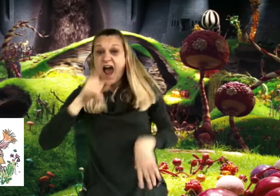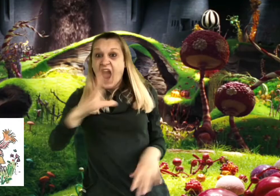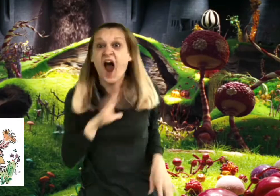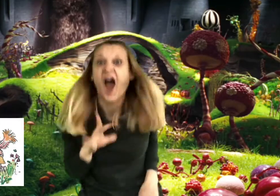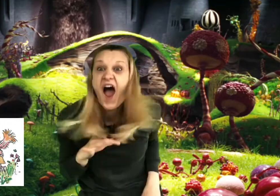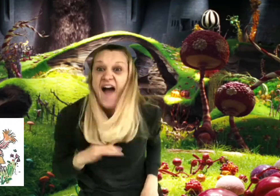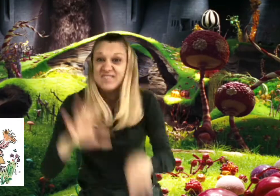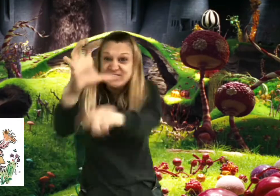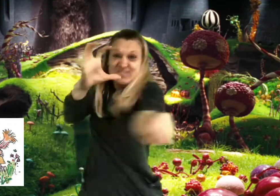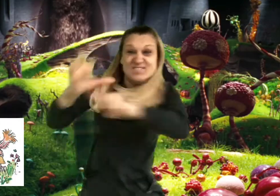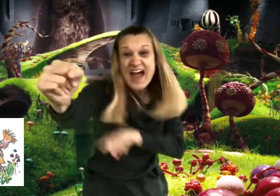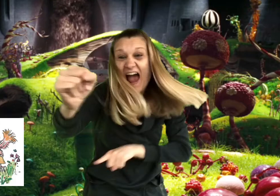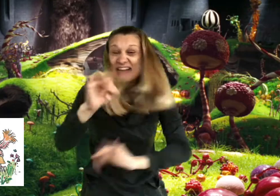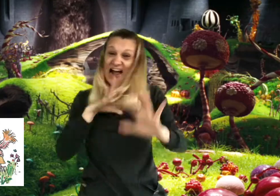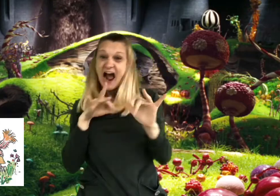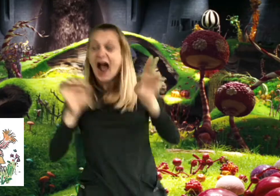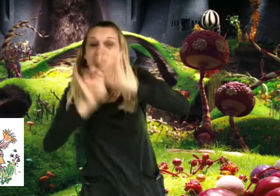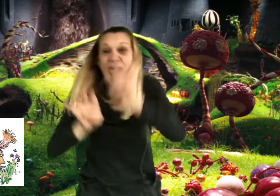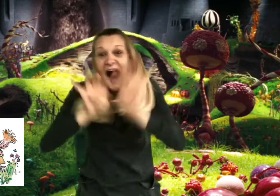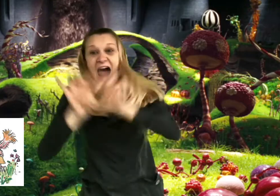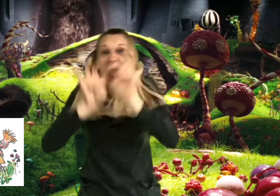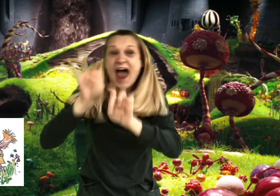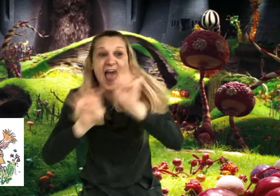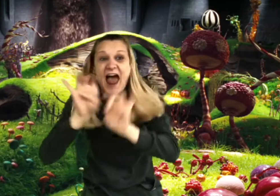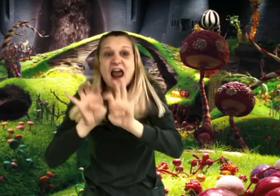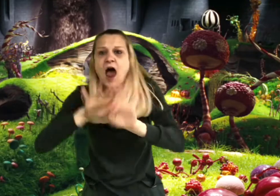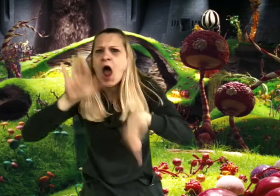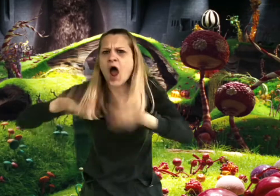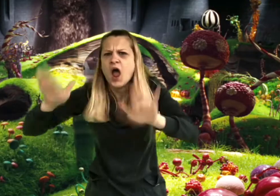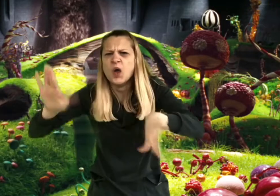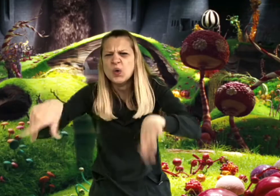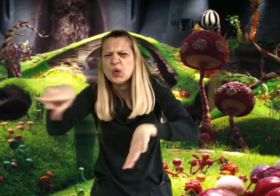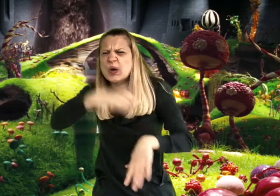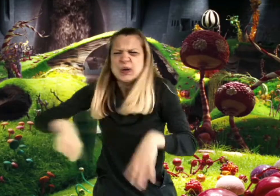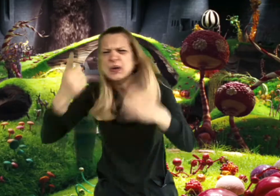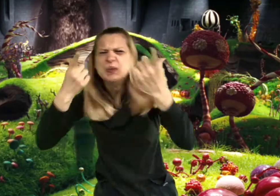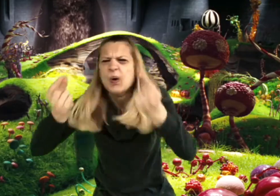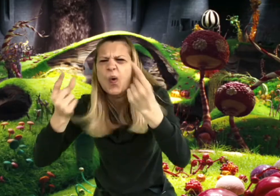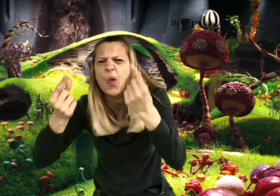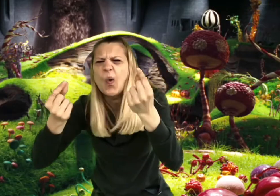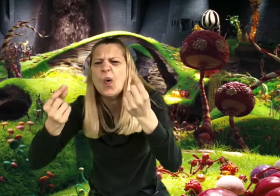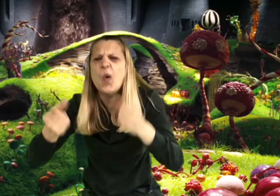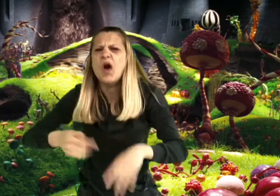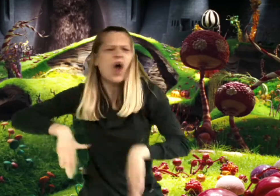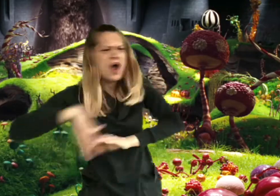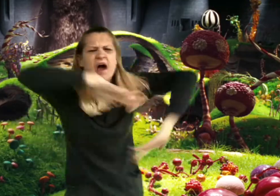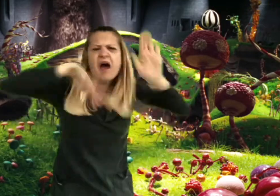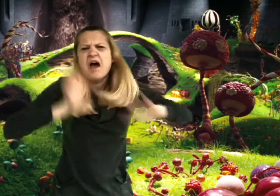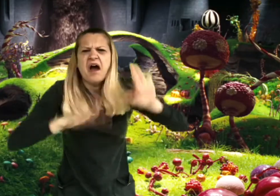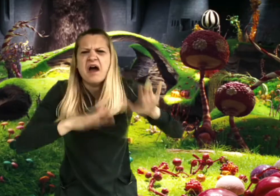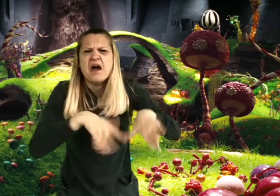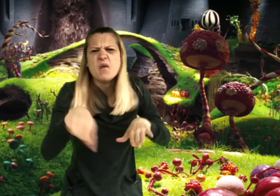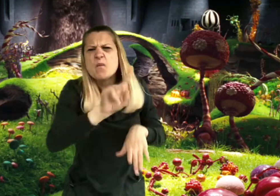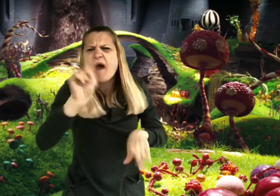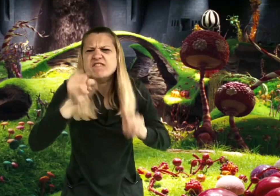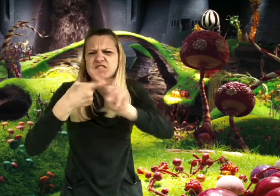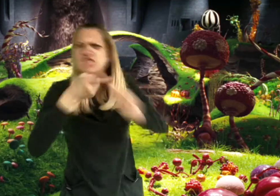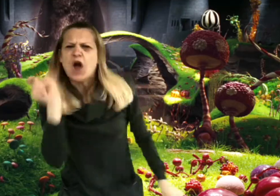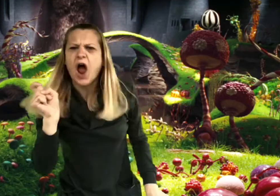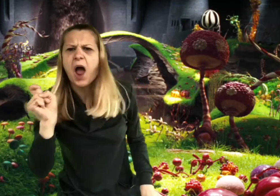"Seriously, this is awesome!" "Fascinating!" "What are they doing?" "Where do they come from?"